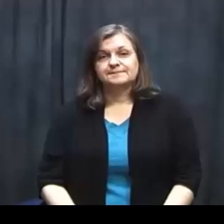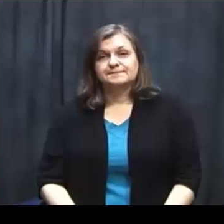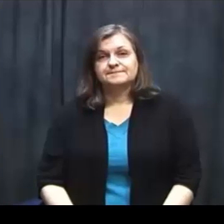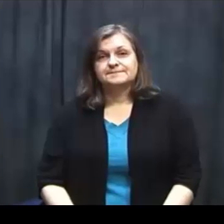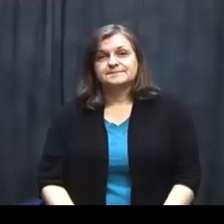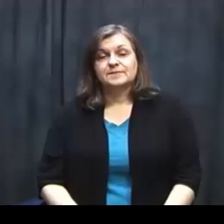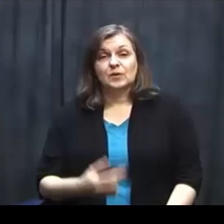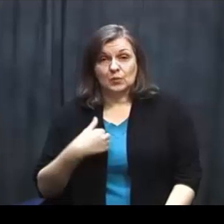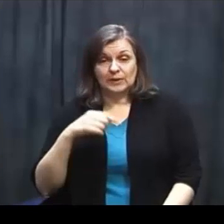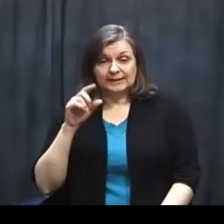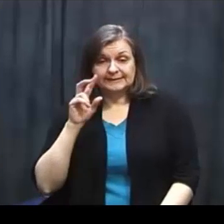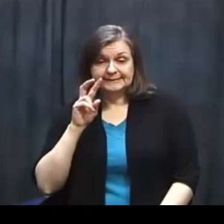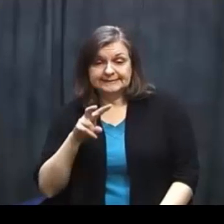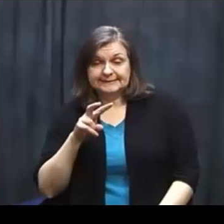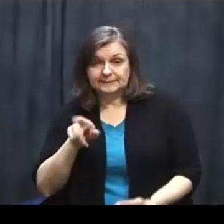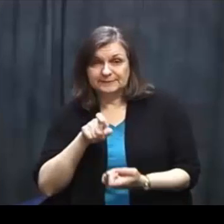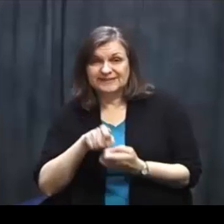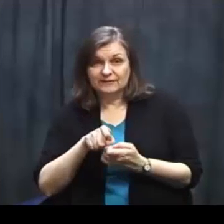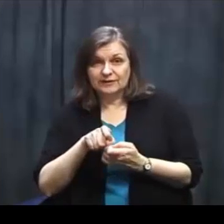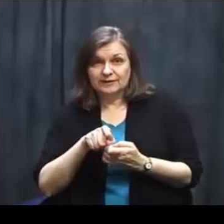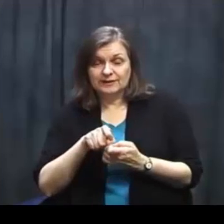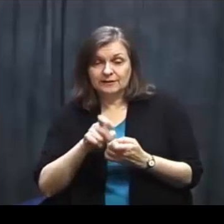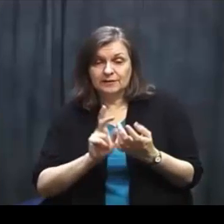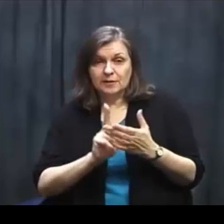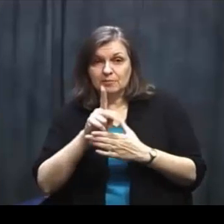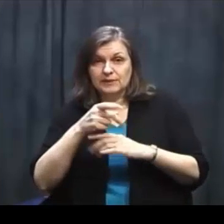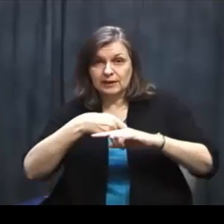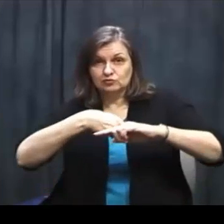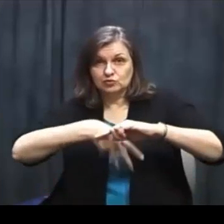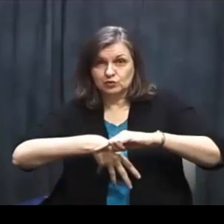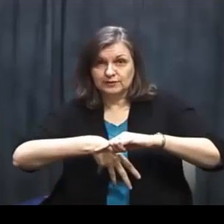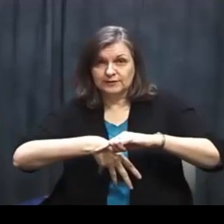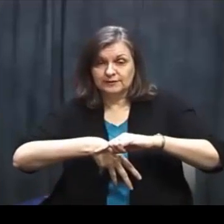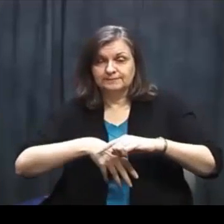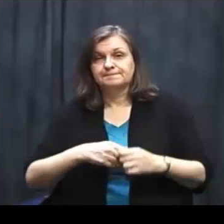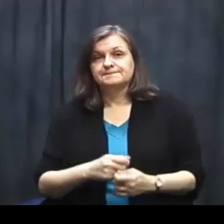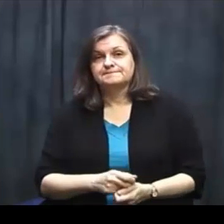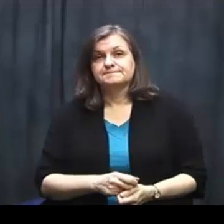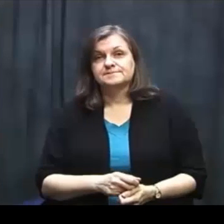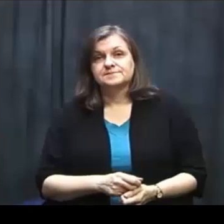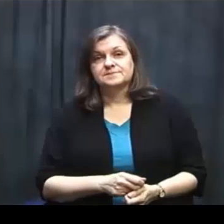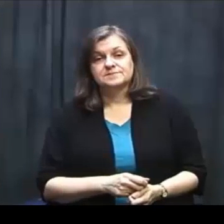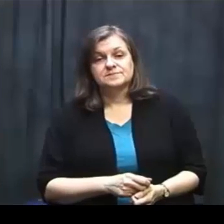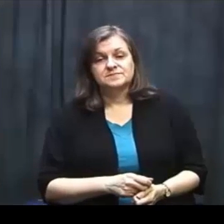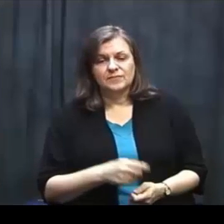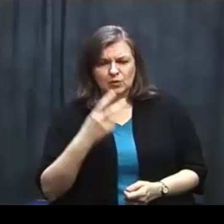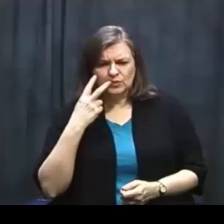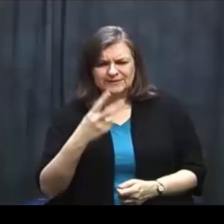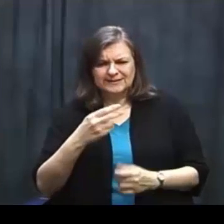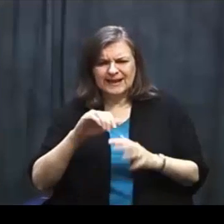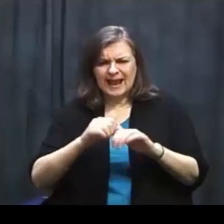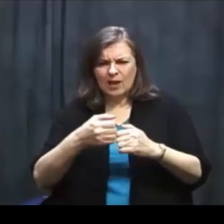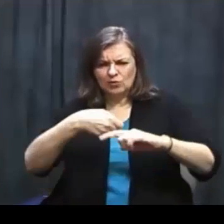plants and in particular plant roots. so we look at modifications to these that are going to help